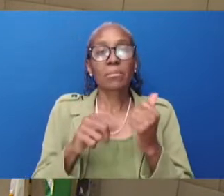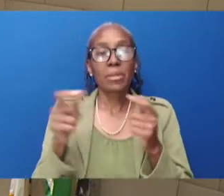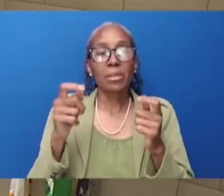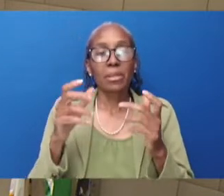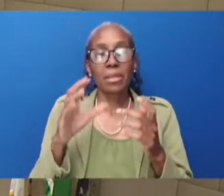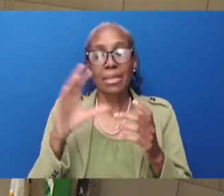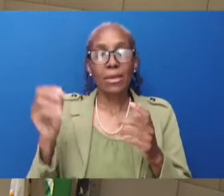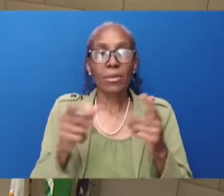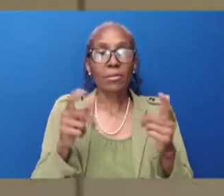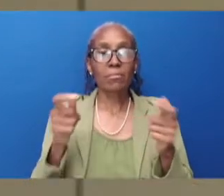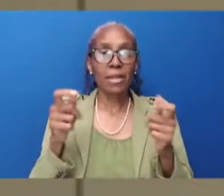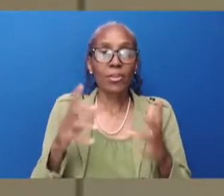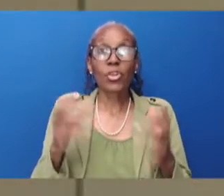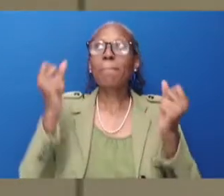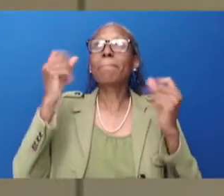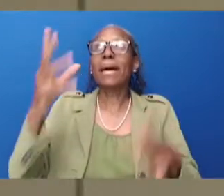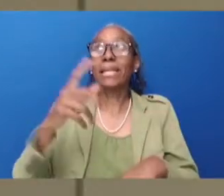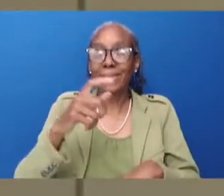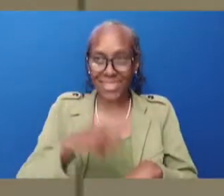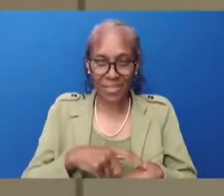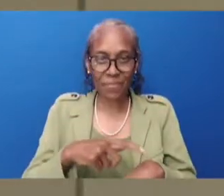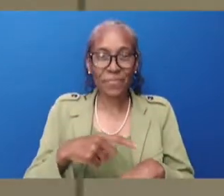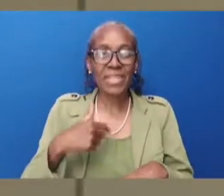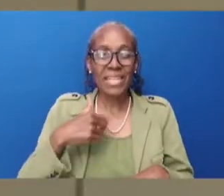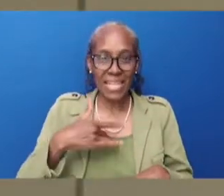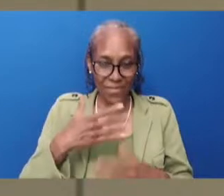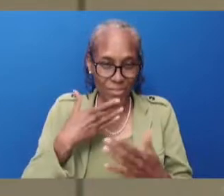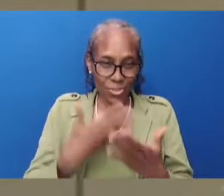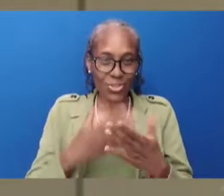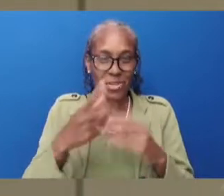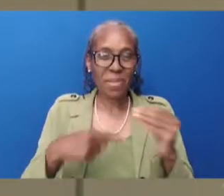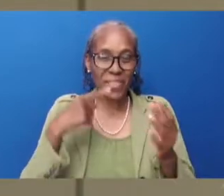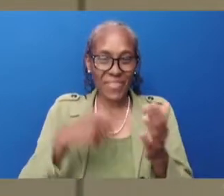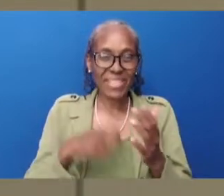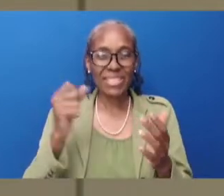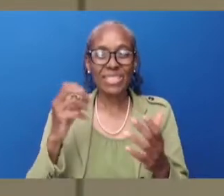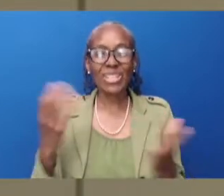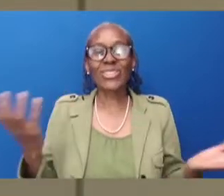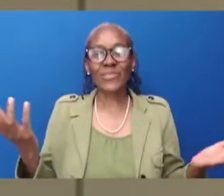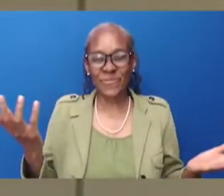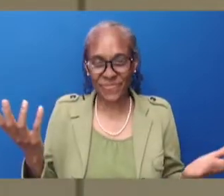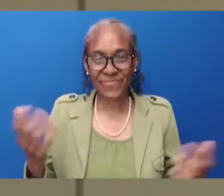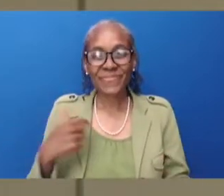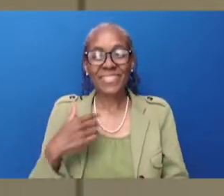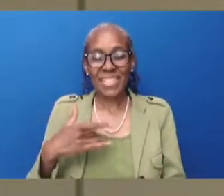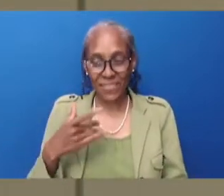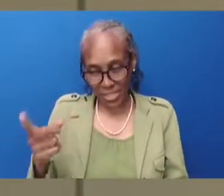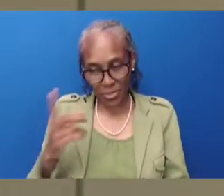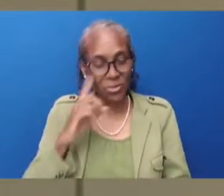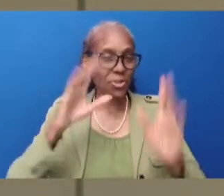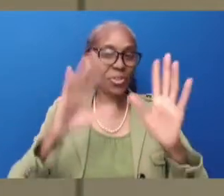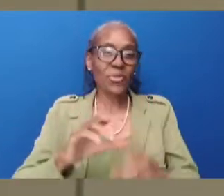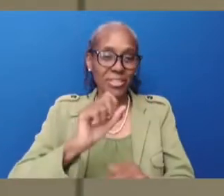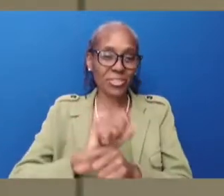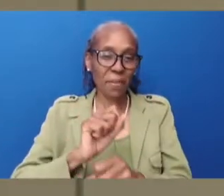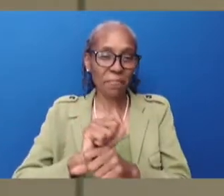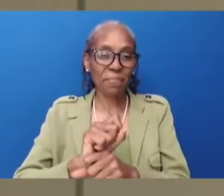INTERVIEWED DEPUTY COUNTY